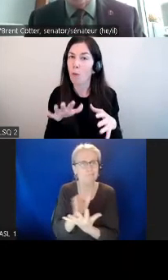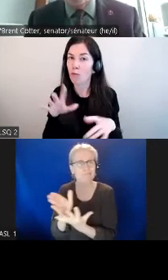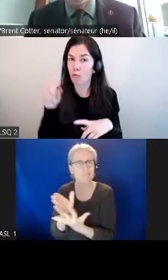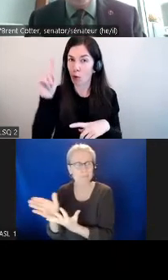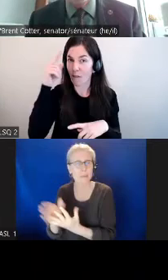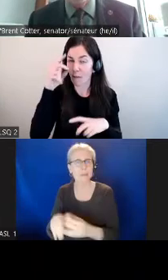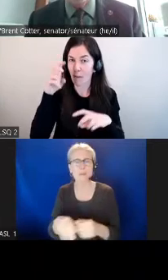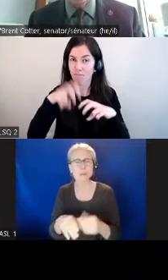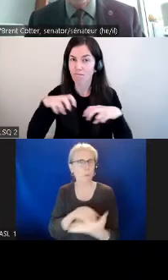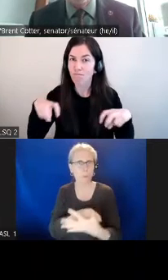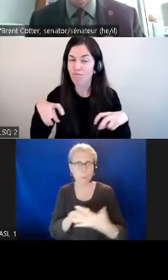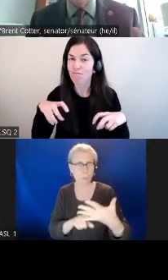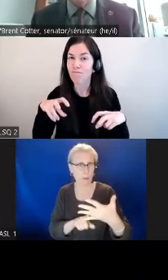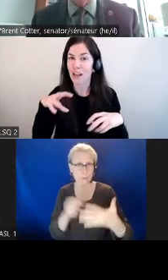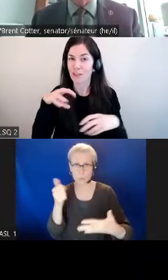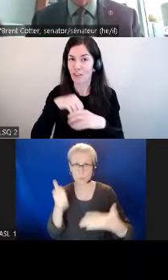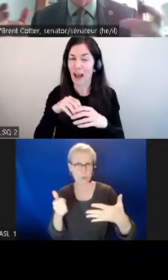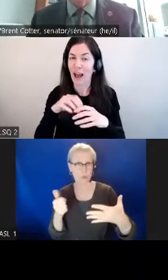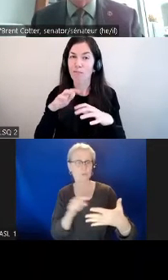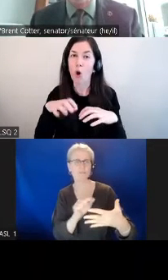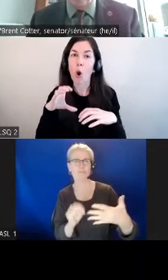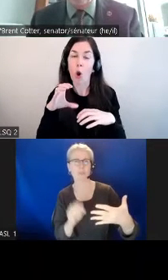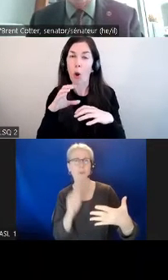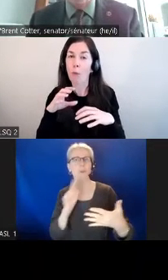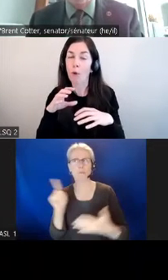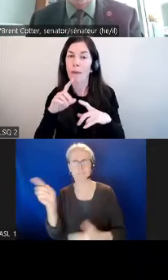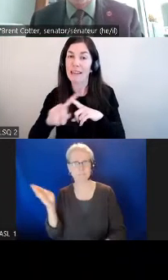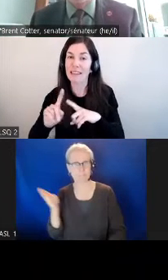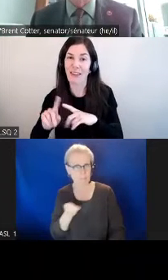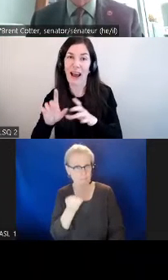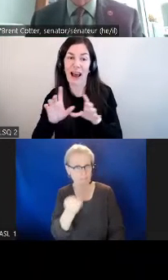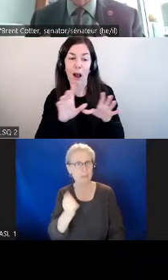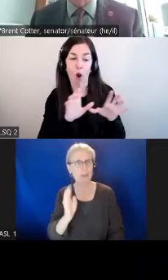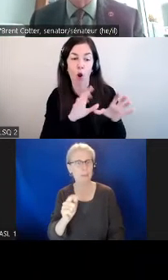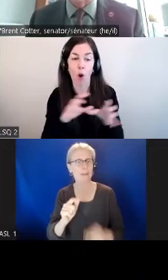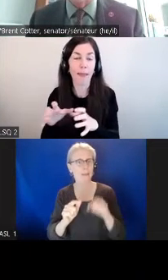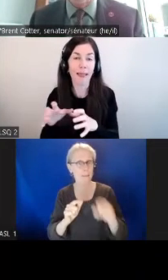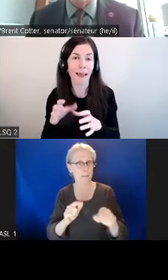OF THOSE COMMITTEES, I'M NOT SURE WHICH ONE, WILL LIKELY RECEIVE THAT BILL. THEY BEGAN TO